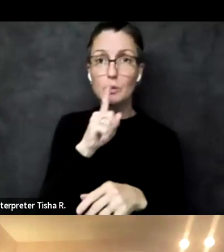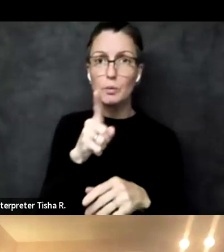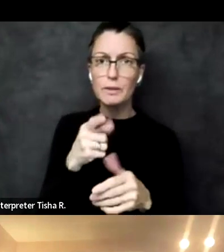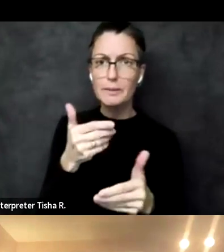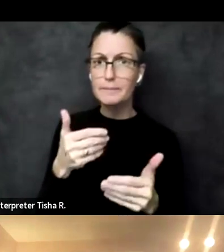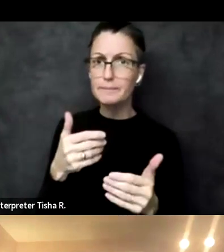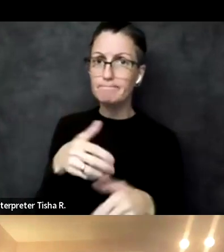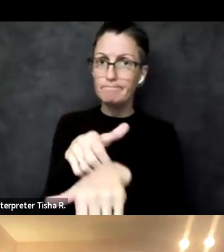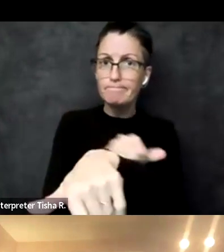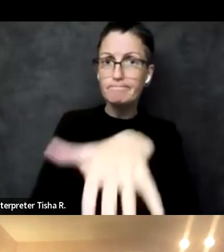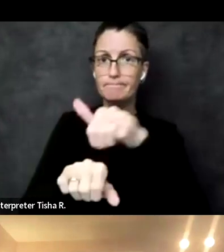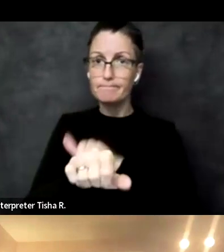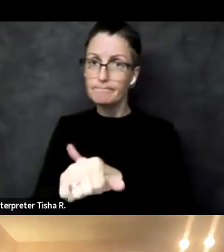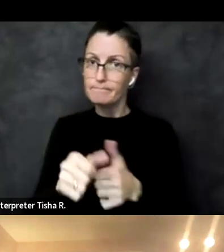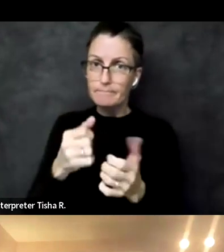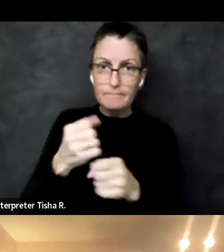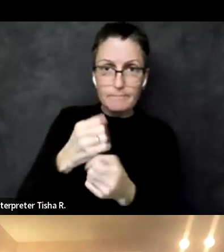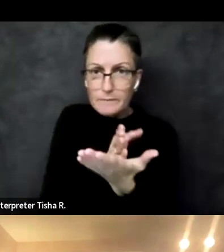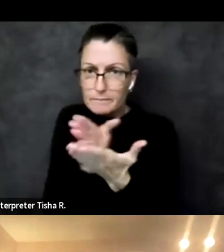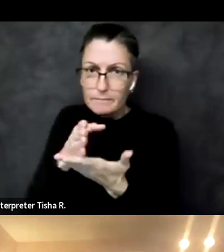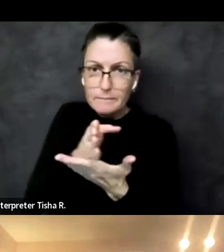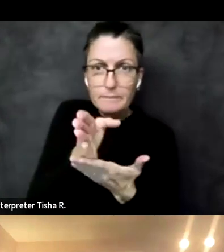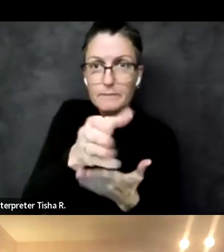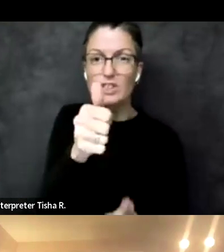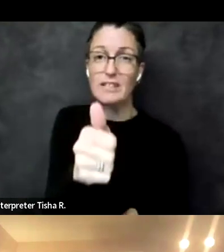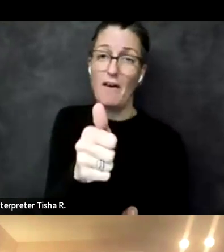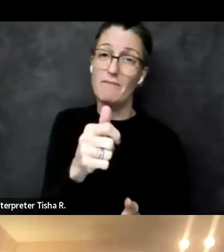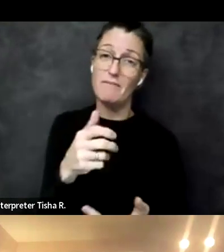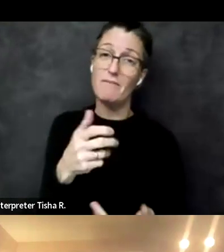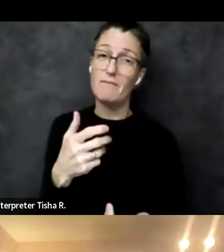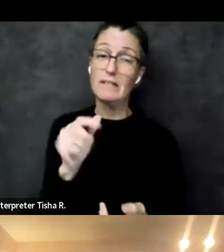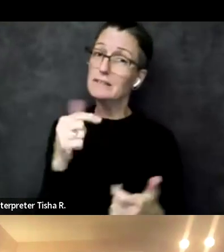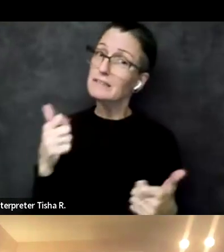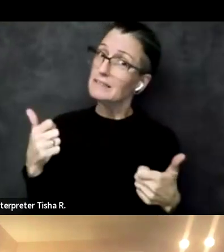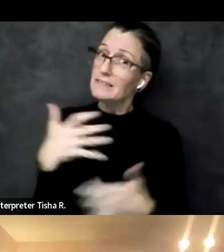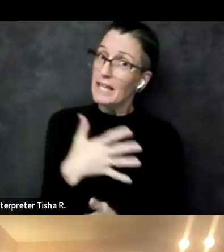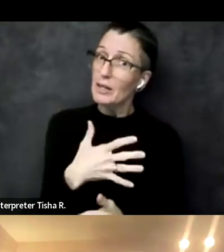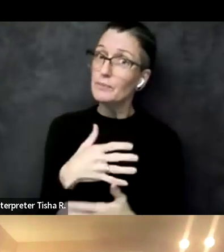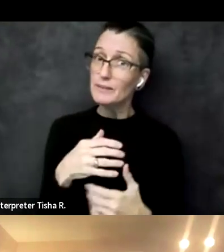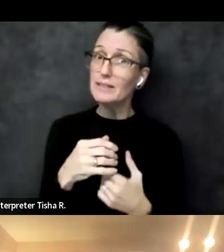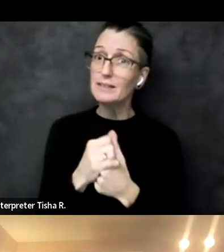And that can be extremely scary. especially when you're sort of in the